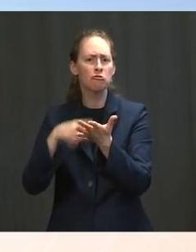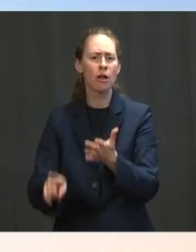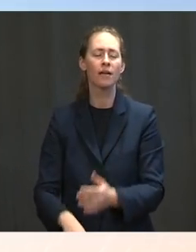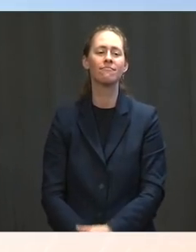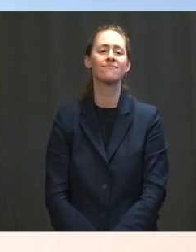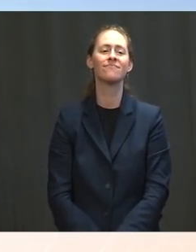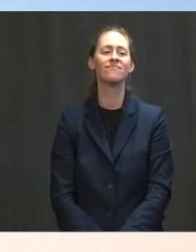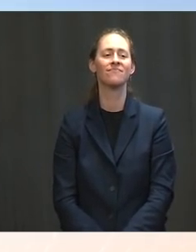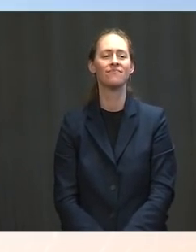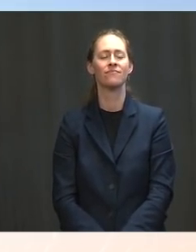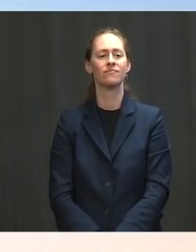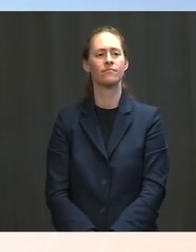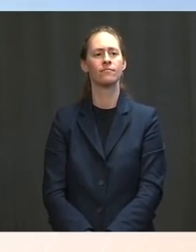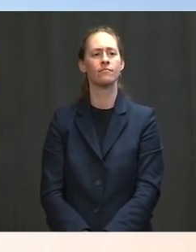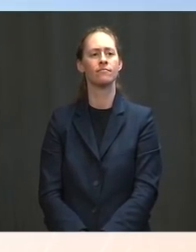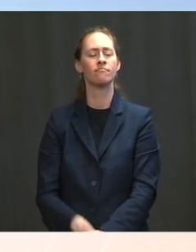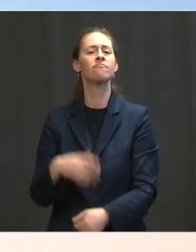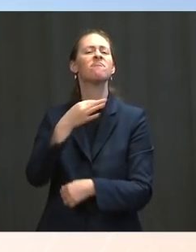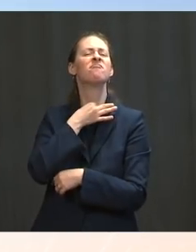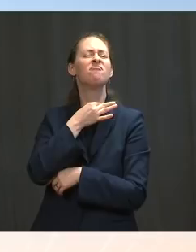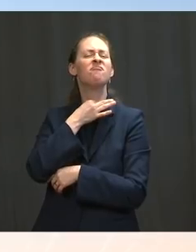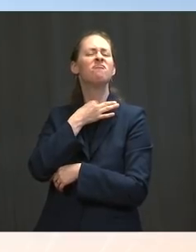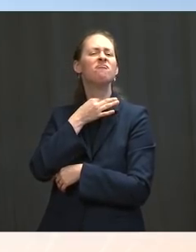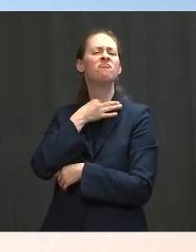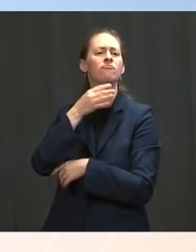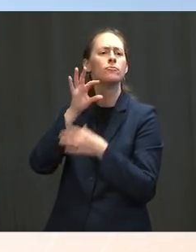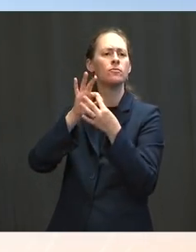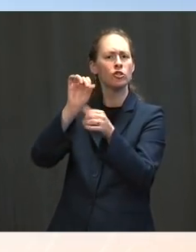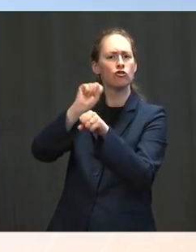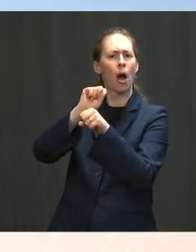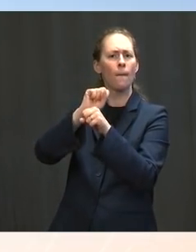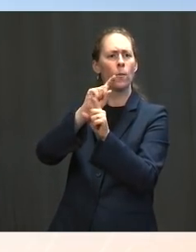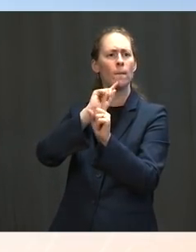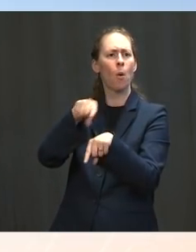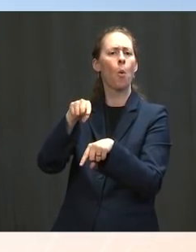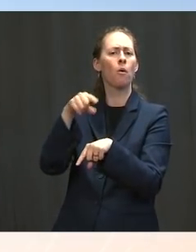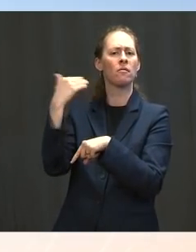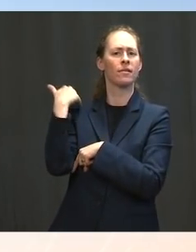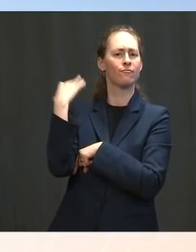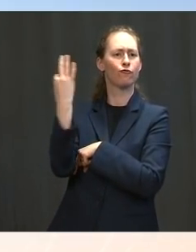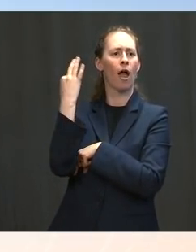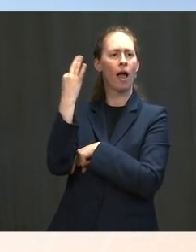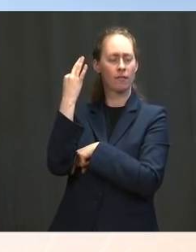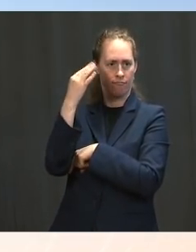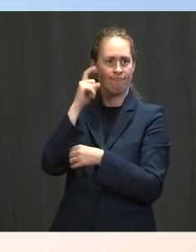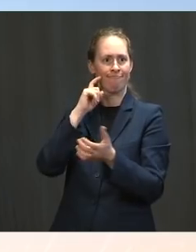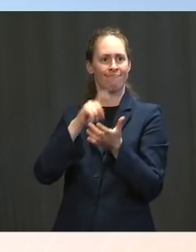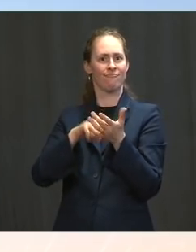Axios reported this morning double-digit wage growth in four key sectors: transportation, warehousing, leisure, and hospitality.